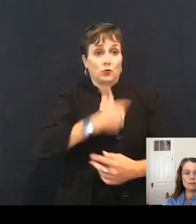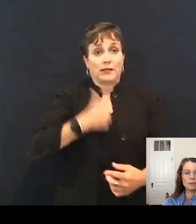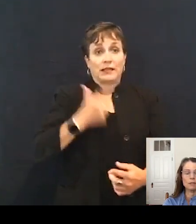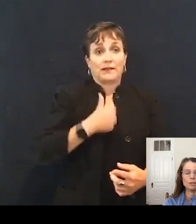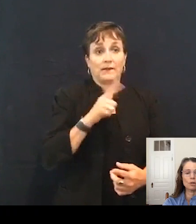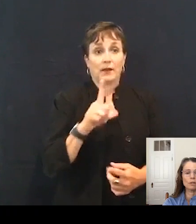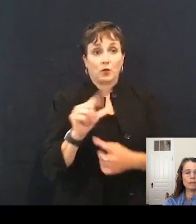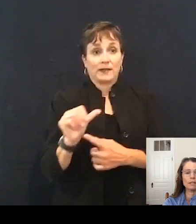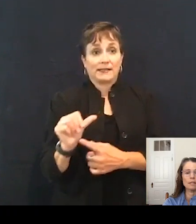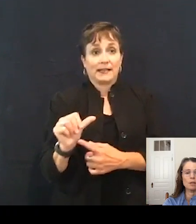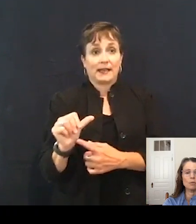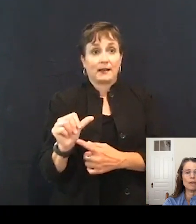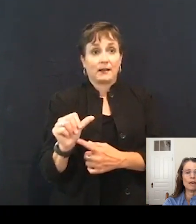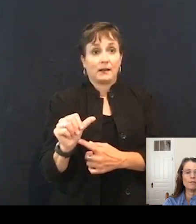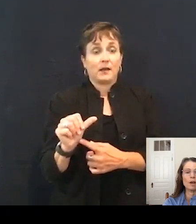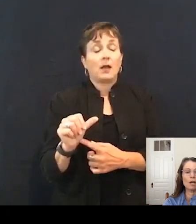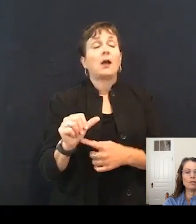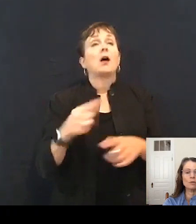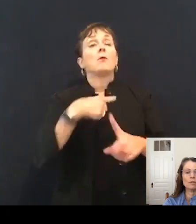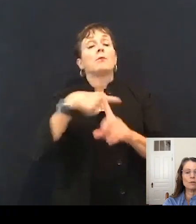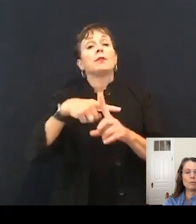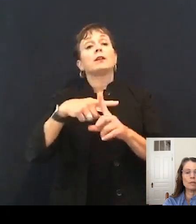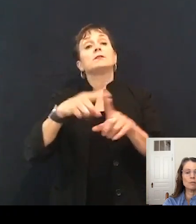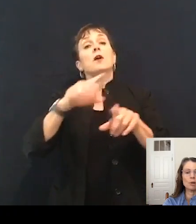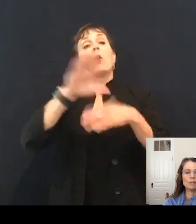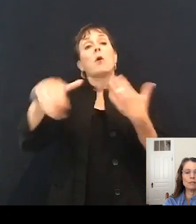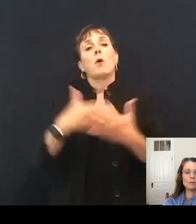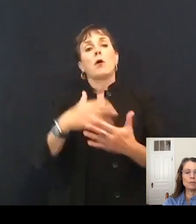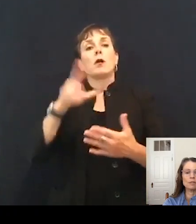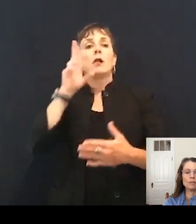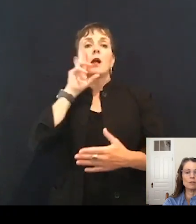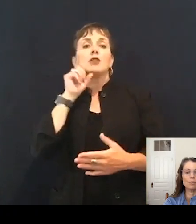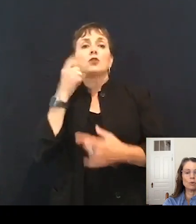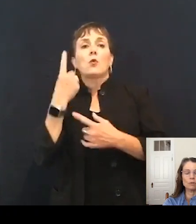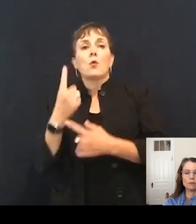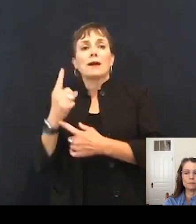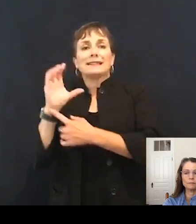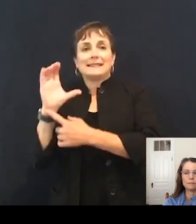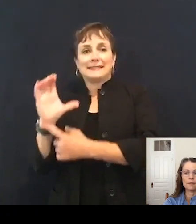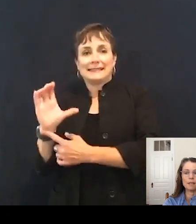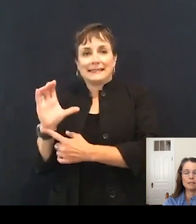Currently, we have 103 participants enrolled,